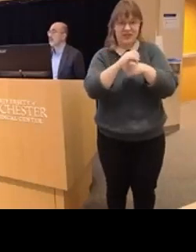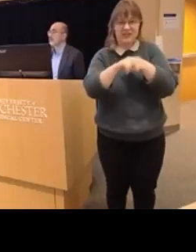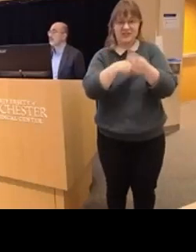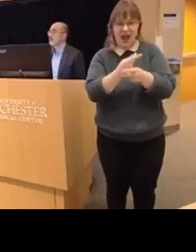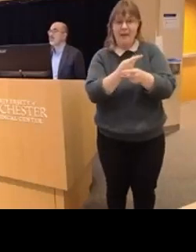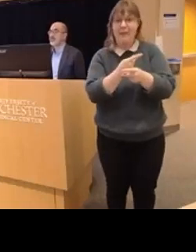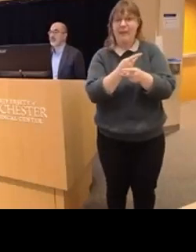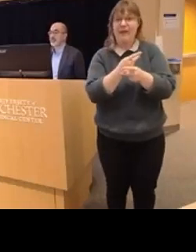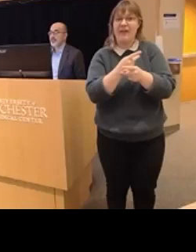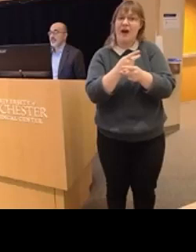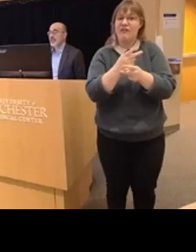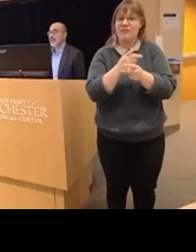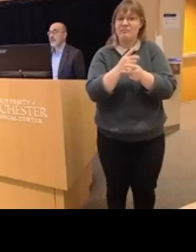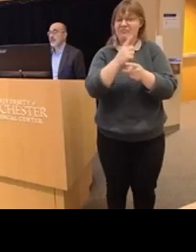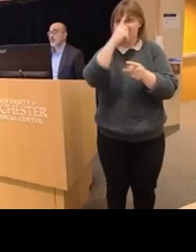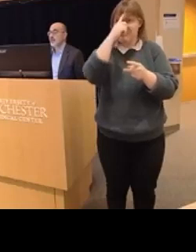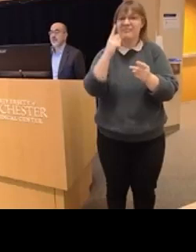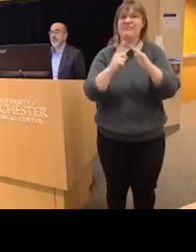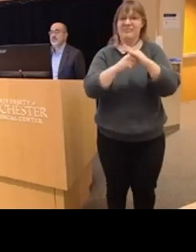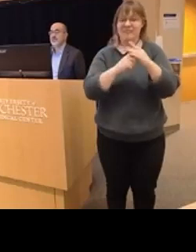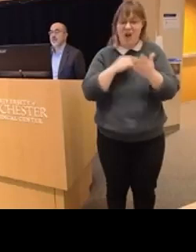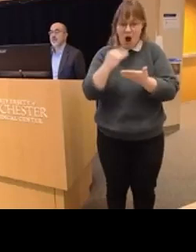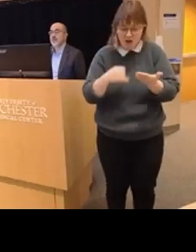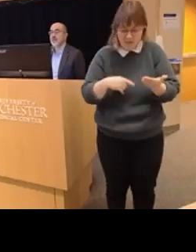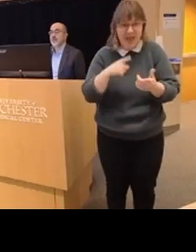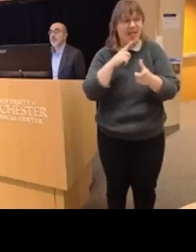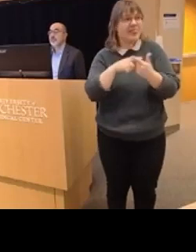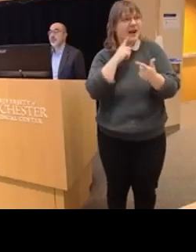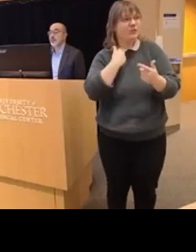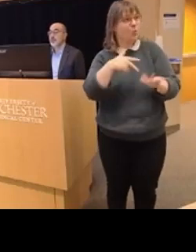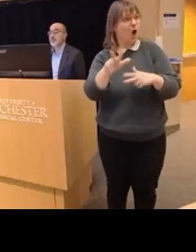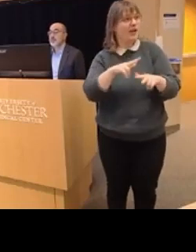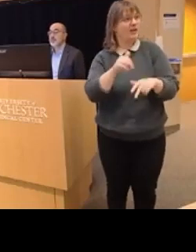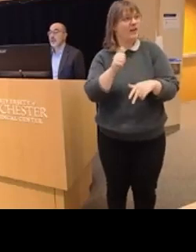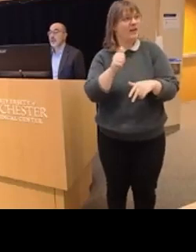kind of graffiti and then um I was walking past there uh like a couple weeks ago past that same